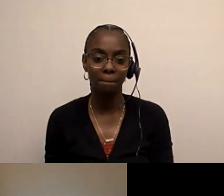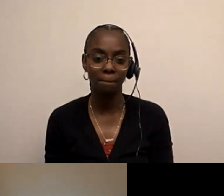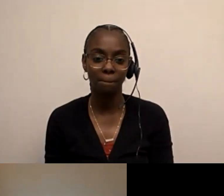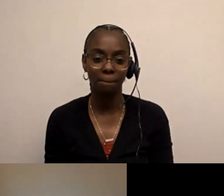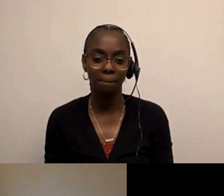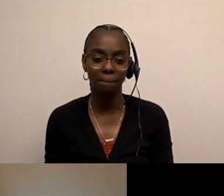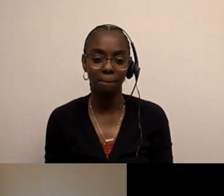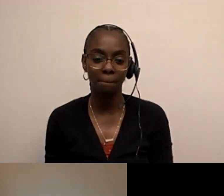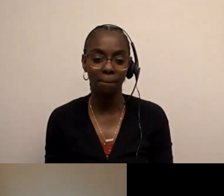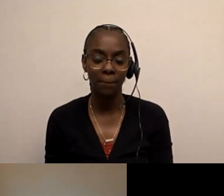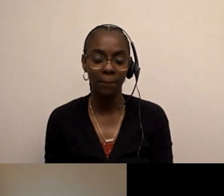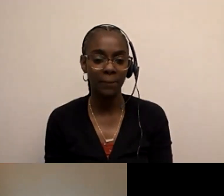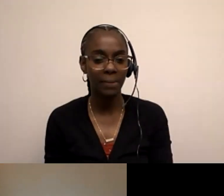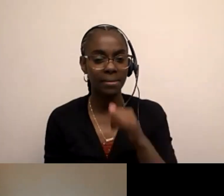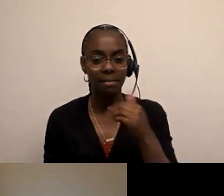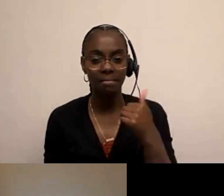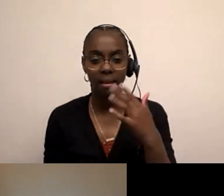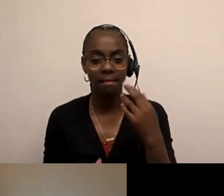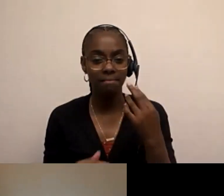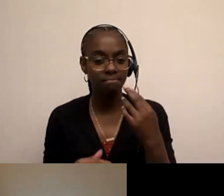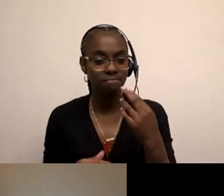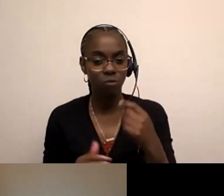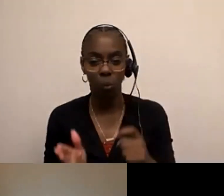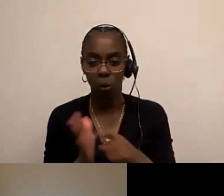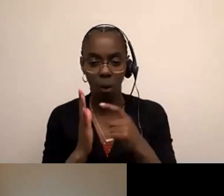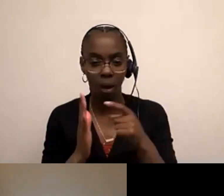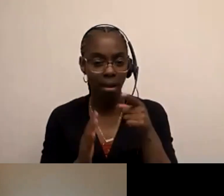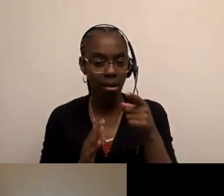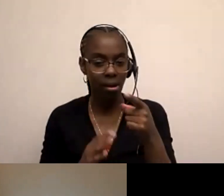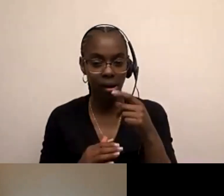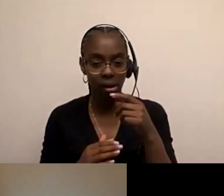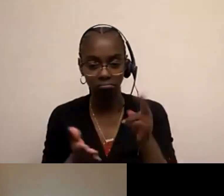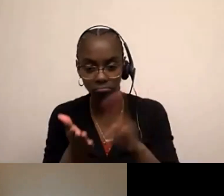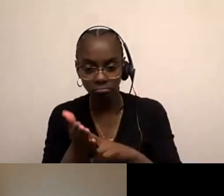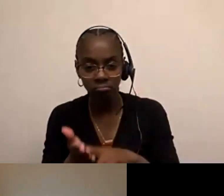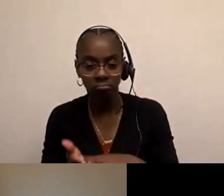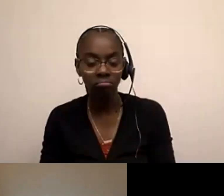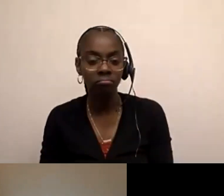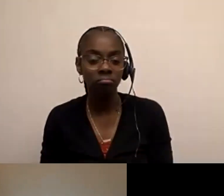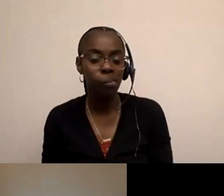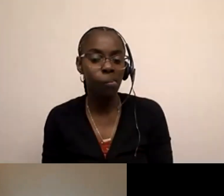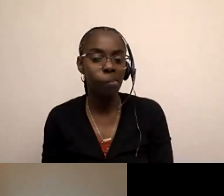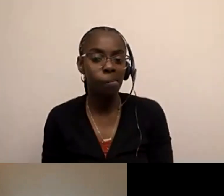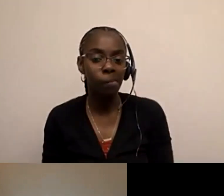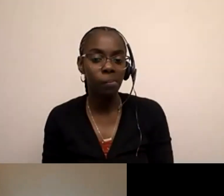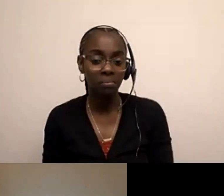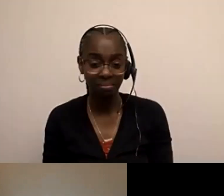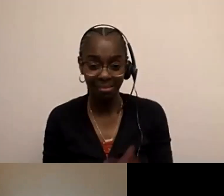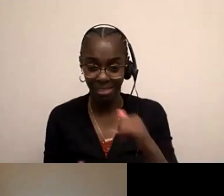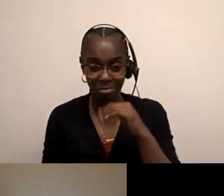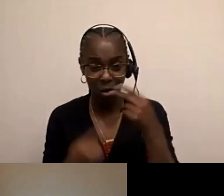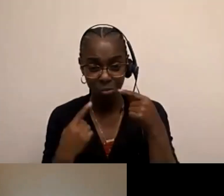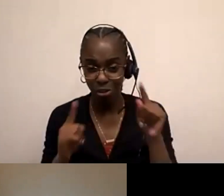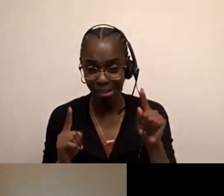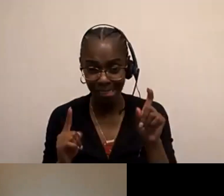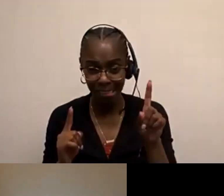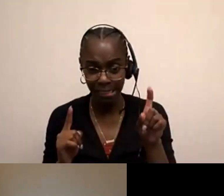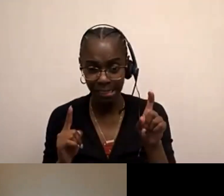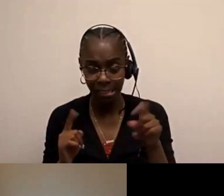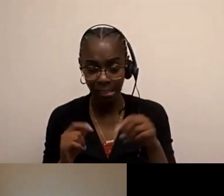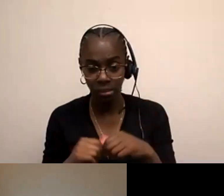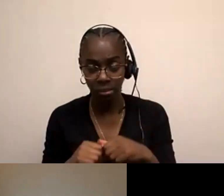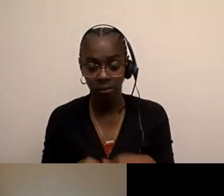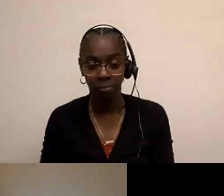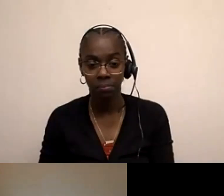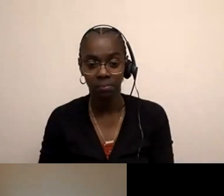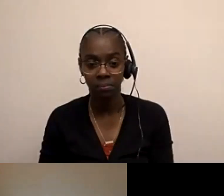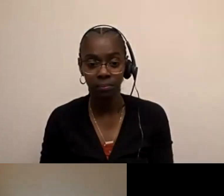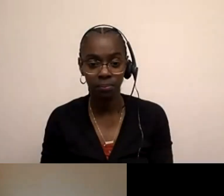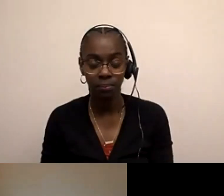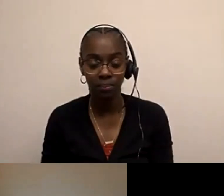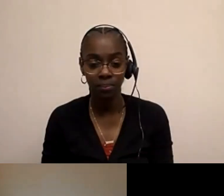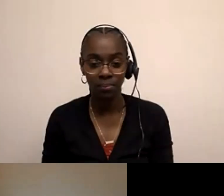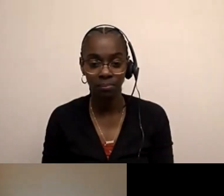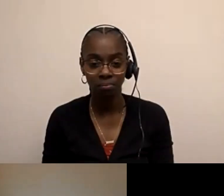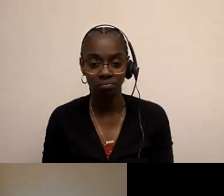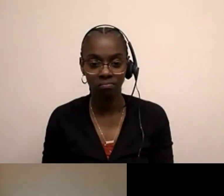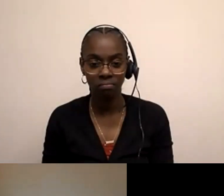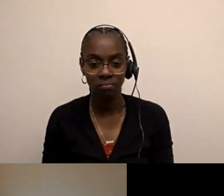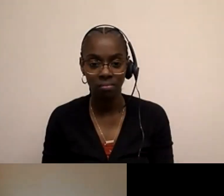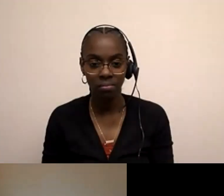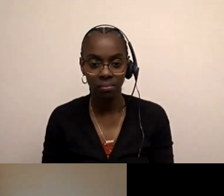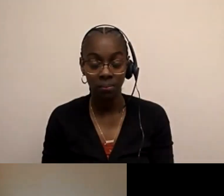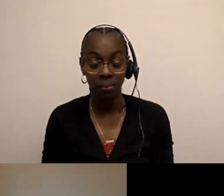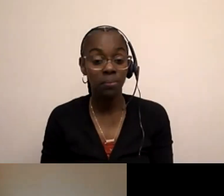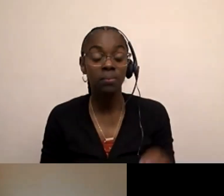TO REQUIRE SIGN IN. NOT SURE WHY IT'S NOT WORKING? IS IT STILL NOT WORKING? OKAY SO,